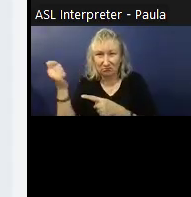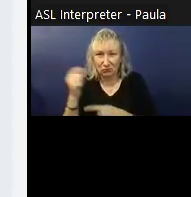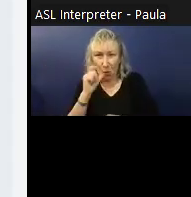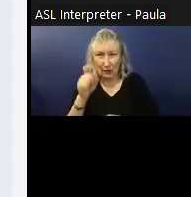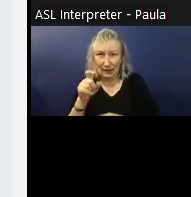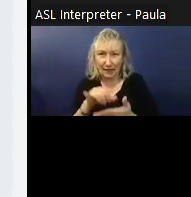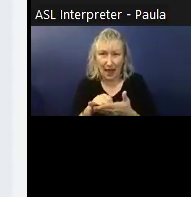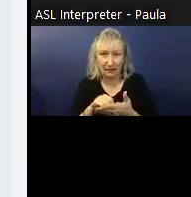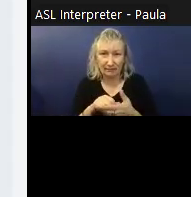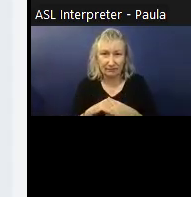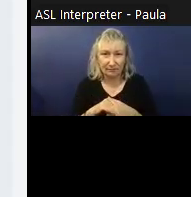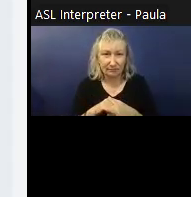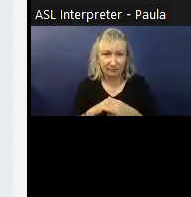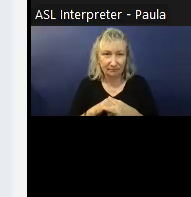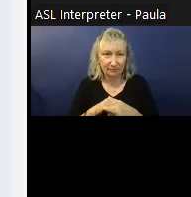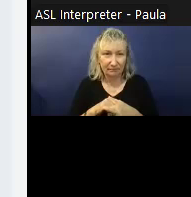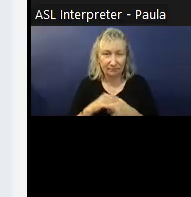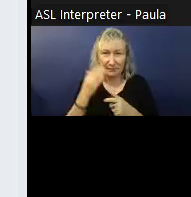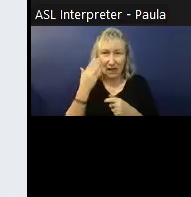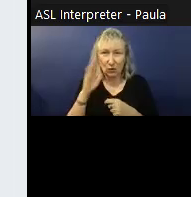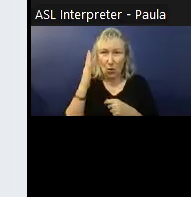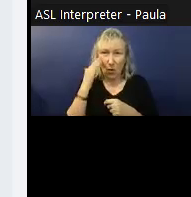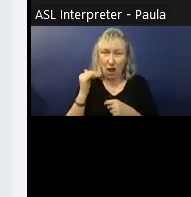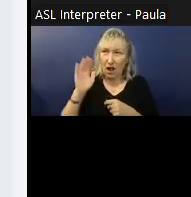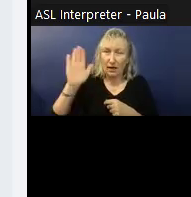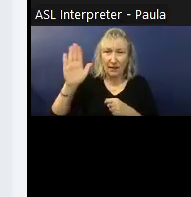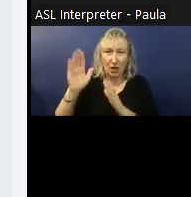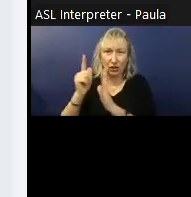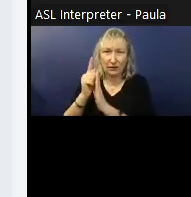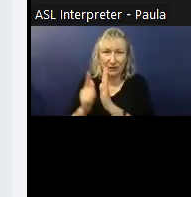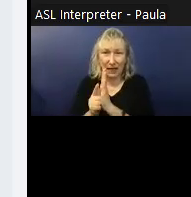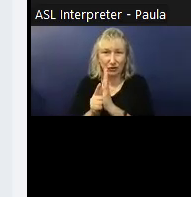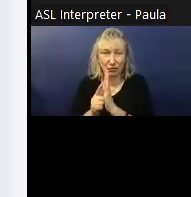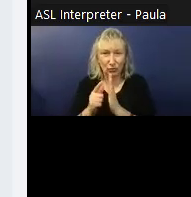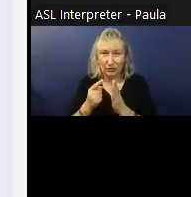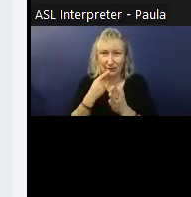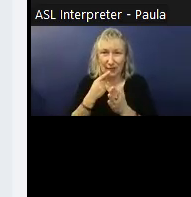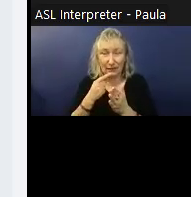I've never understood why the statute references in that way. You might want to check with DRO just to make sure it's right.